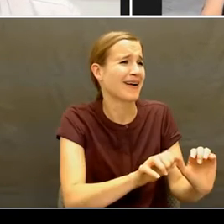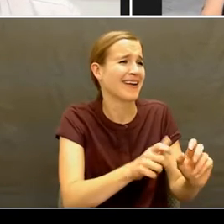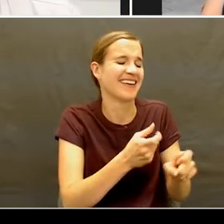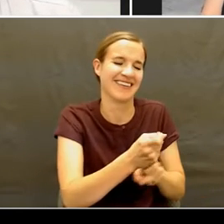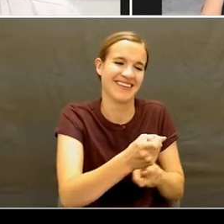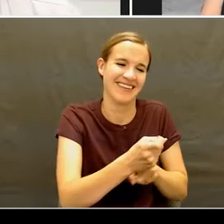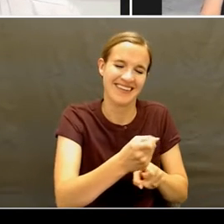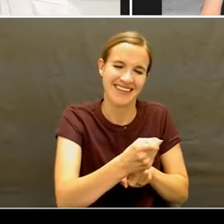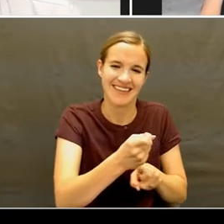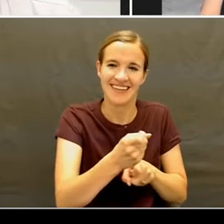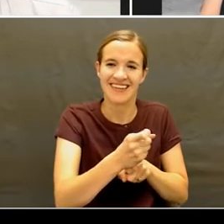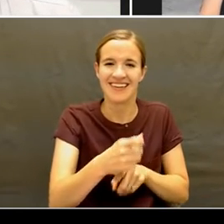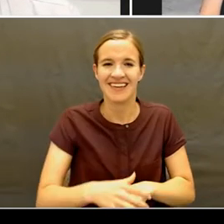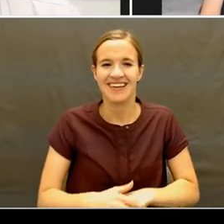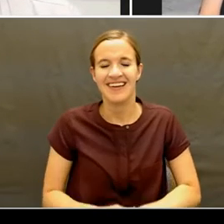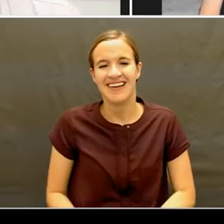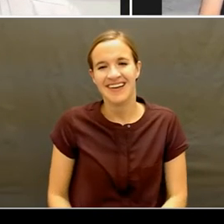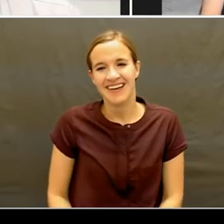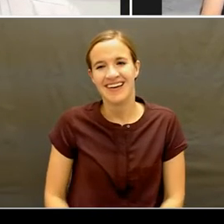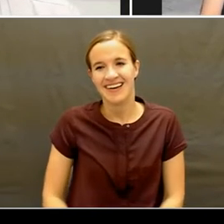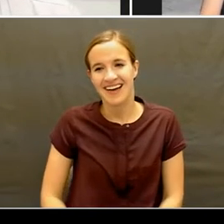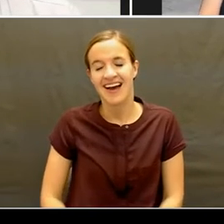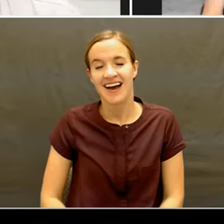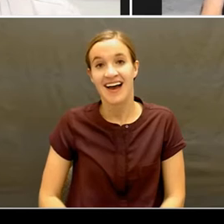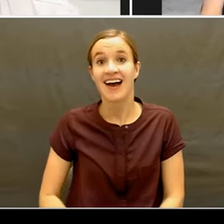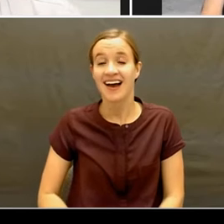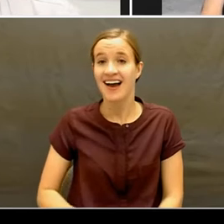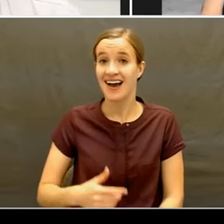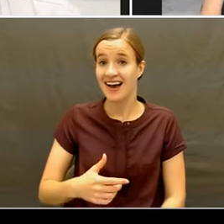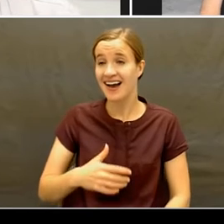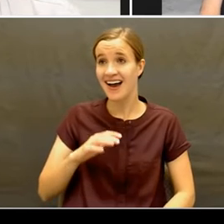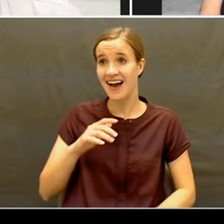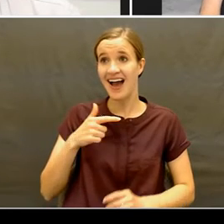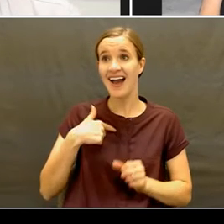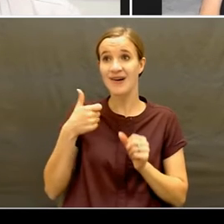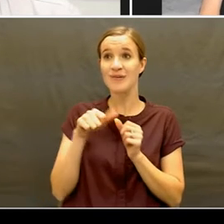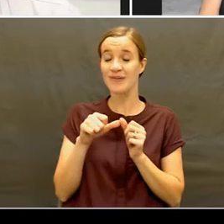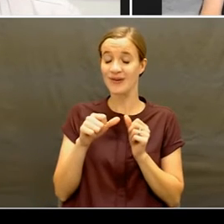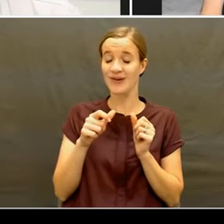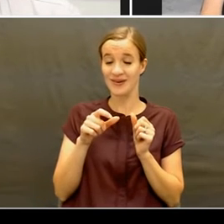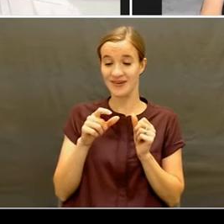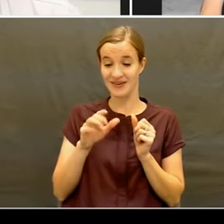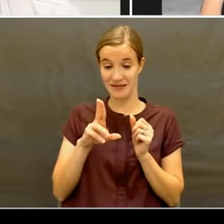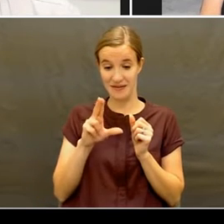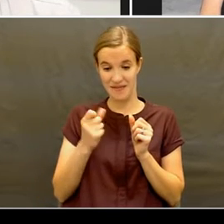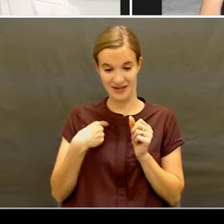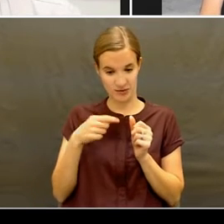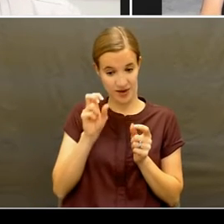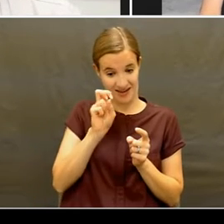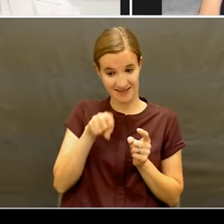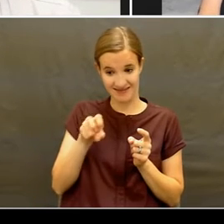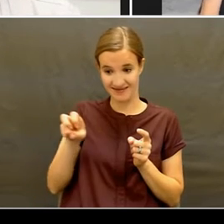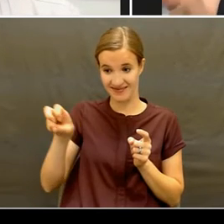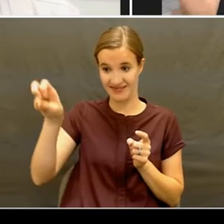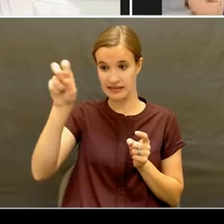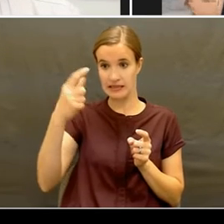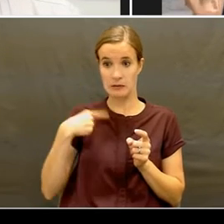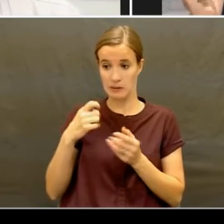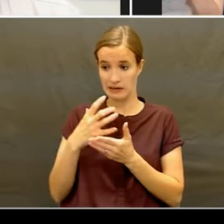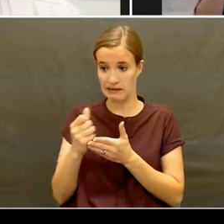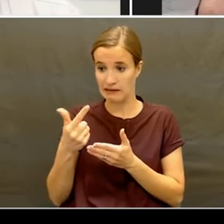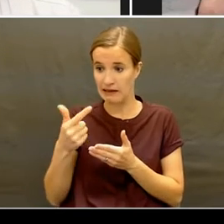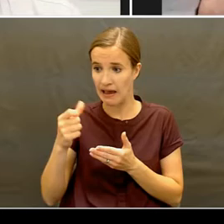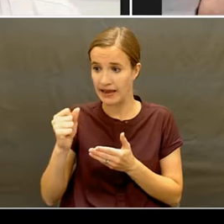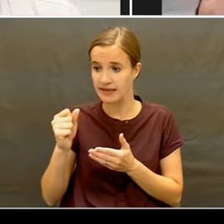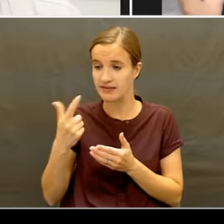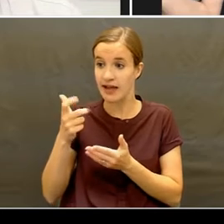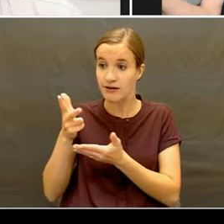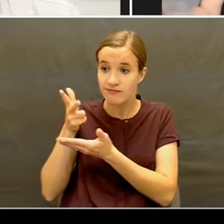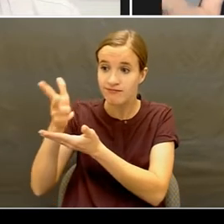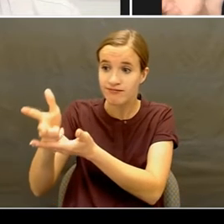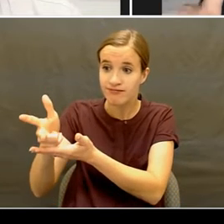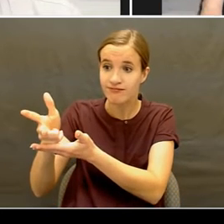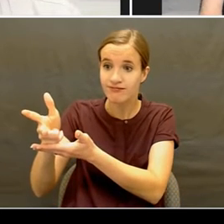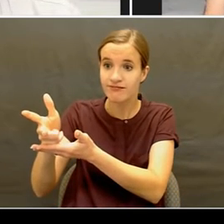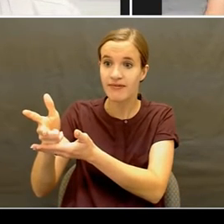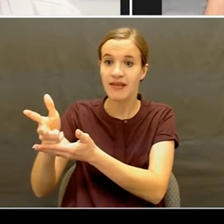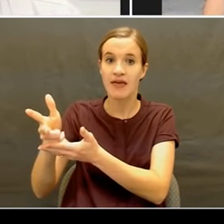were starting at for gas that would come over to us because they knew about the bugs. And sometimes